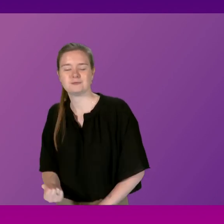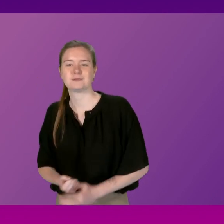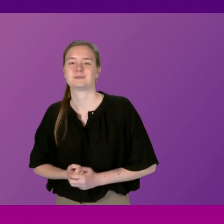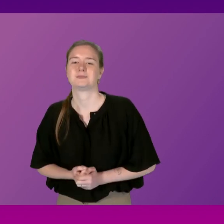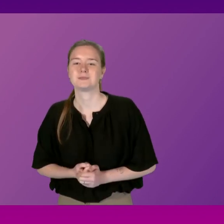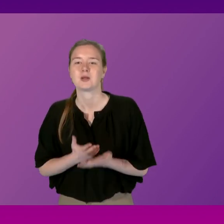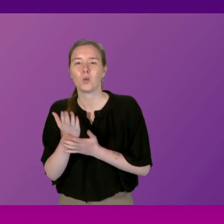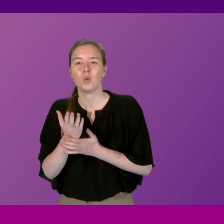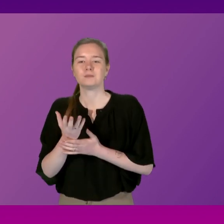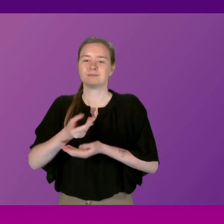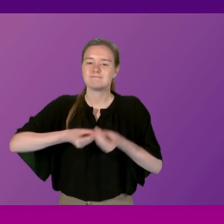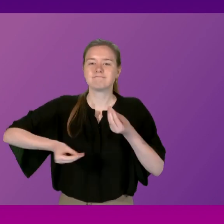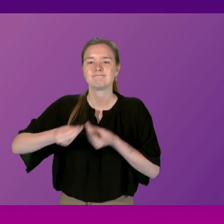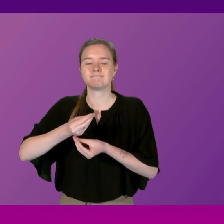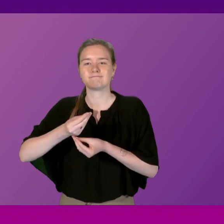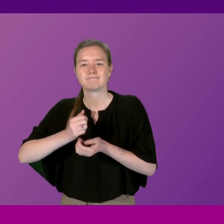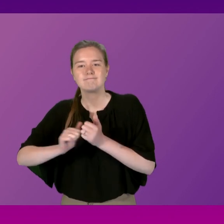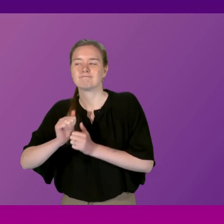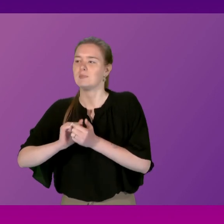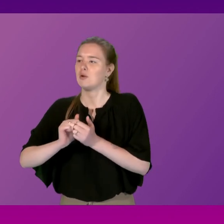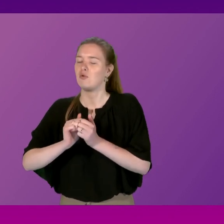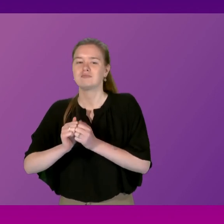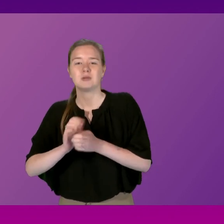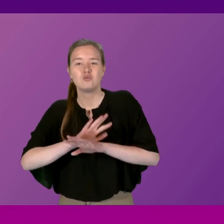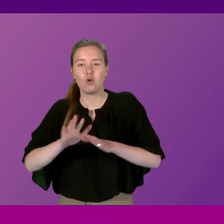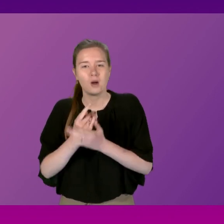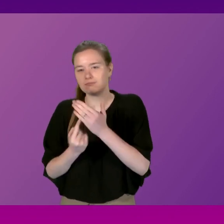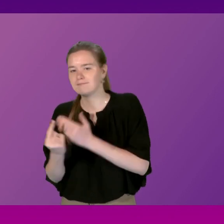Through a combination of locally designed services such as no one left behind and our